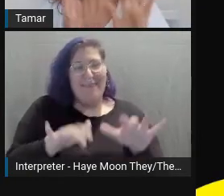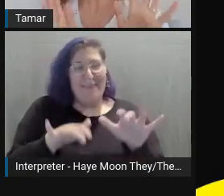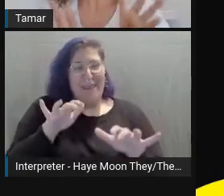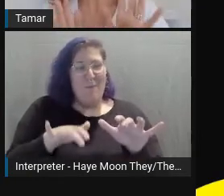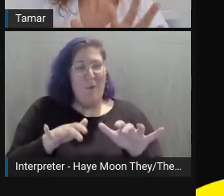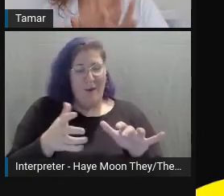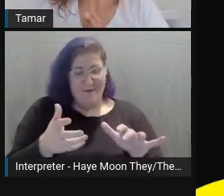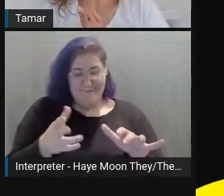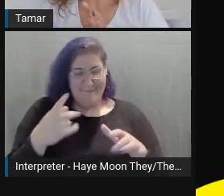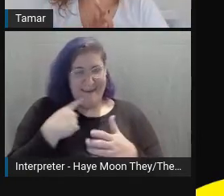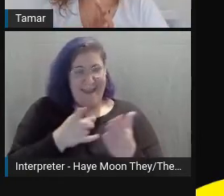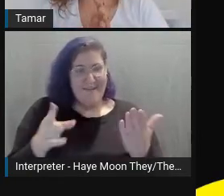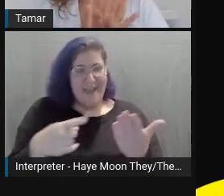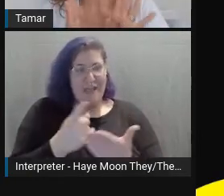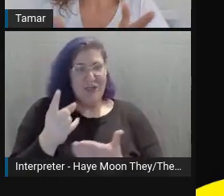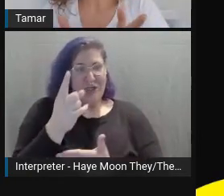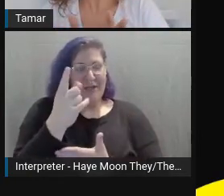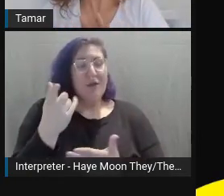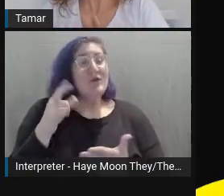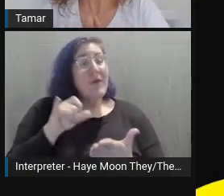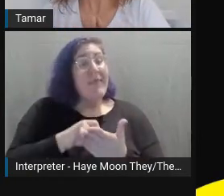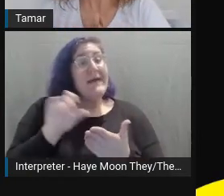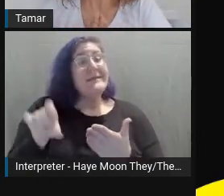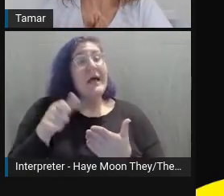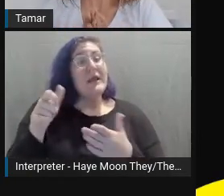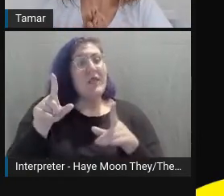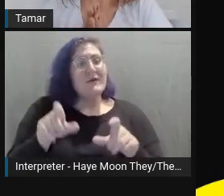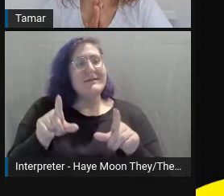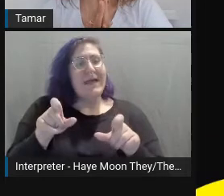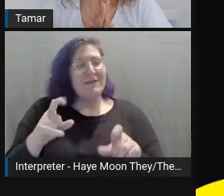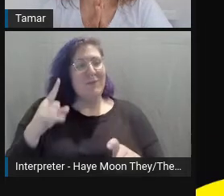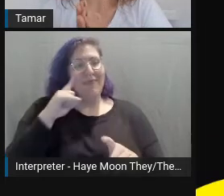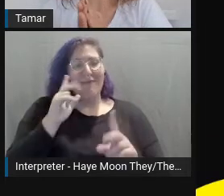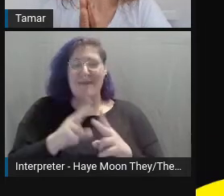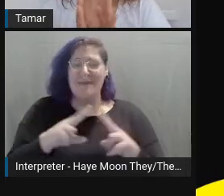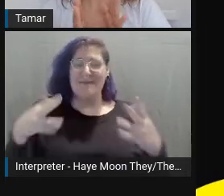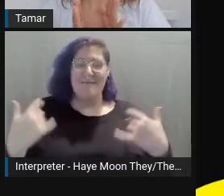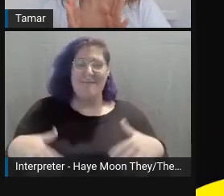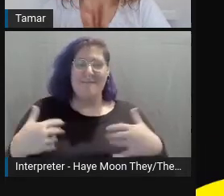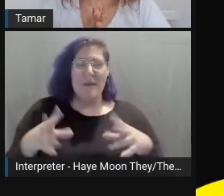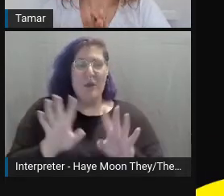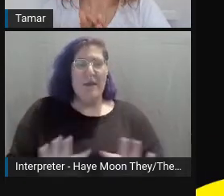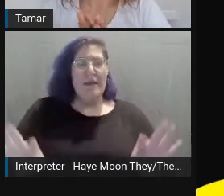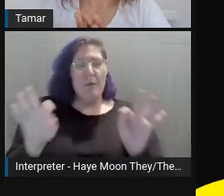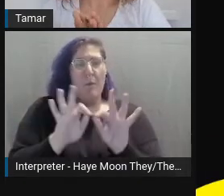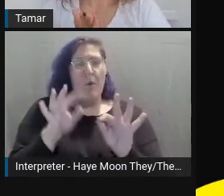This is another test that we find it's super critical for a product